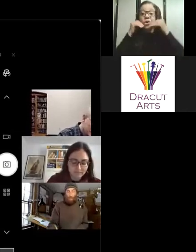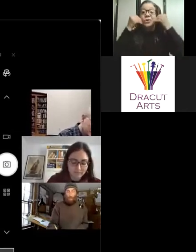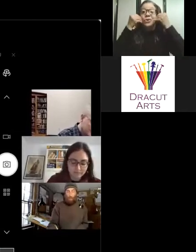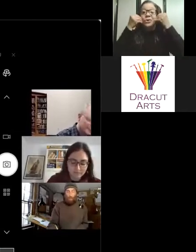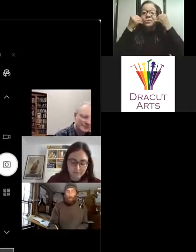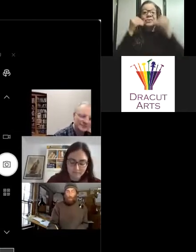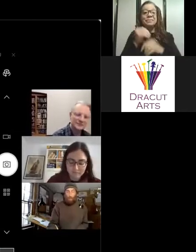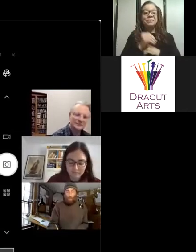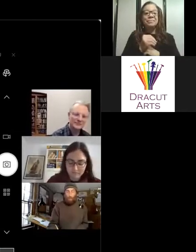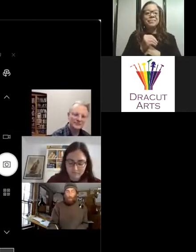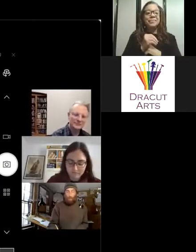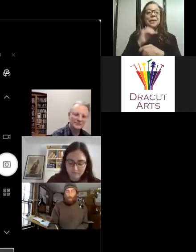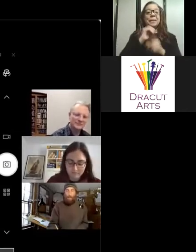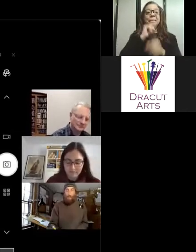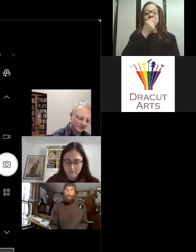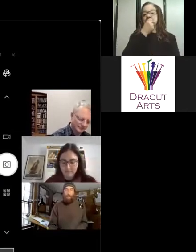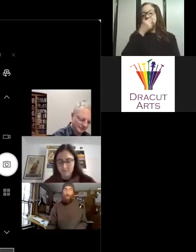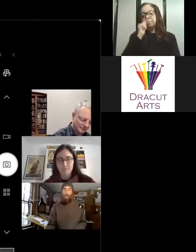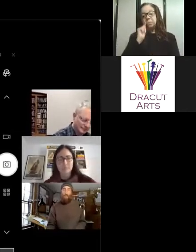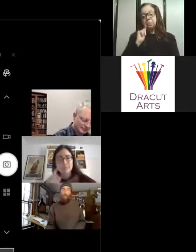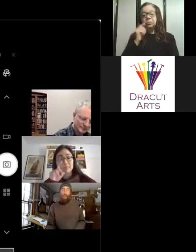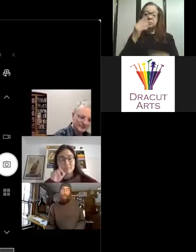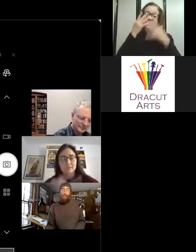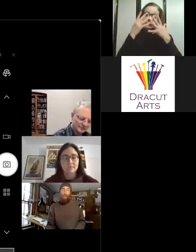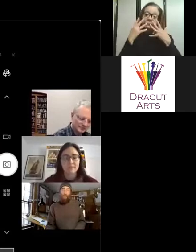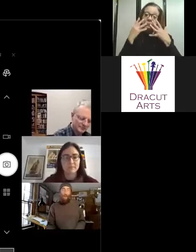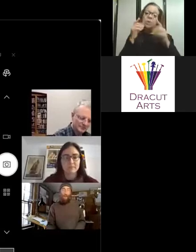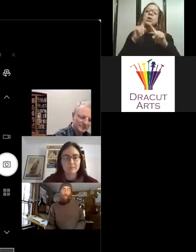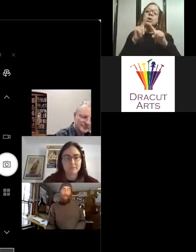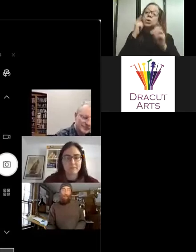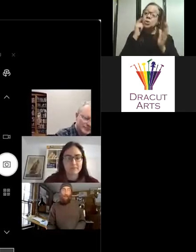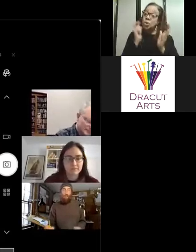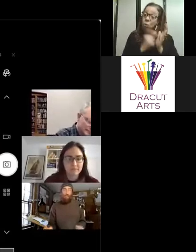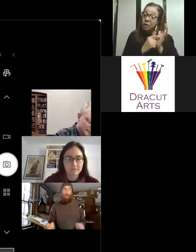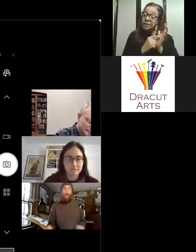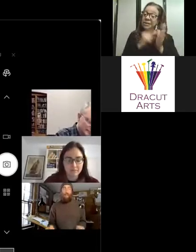maybe a curved line here, and just notice the reaction you have to making